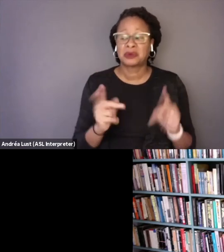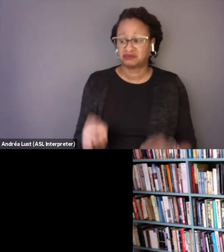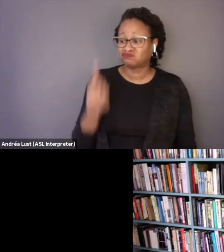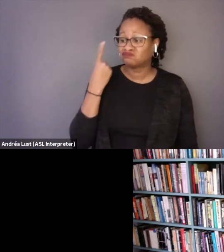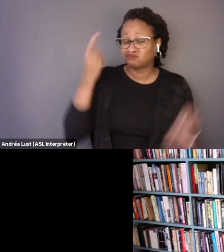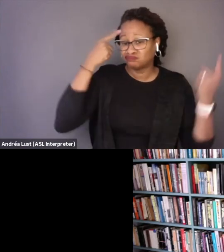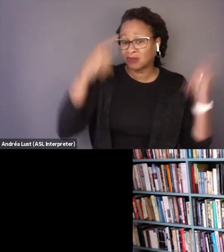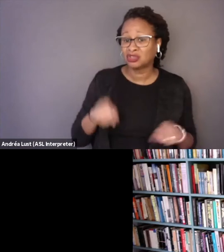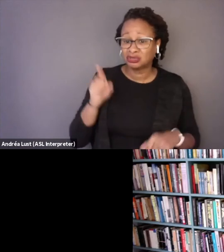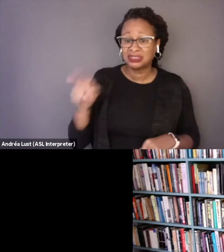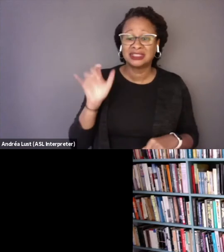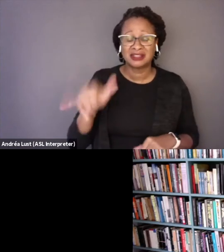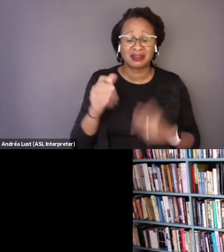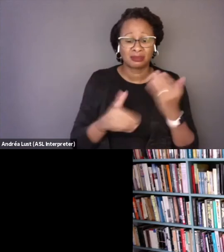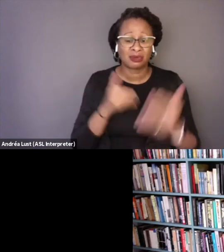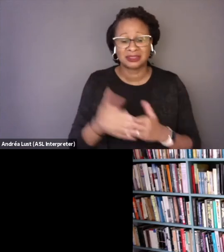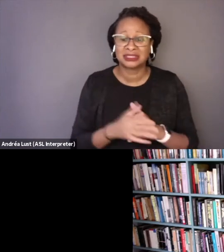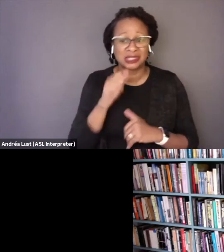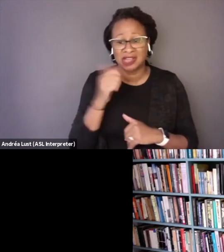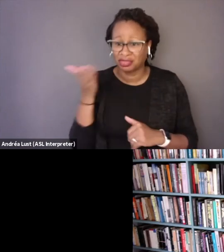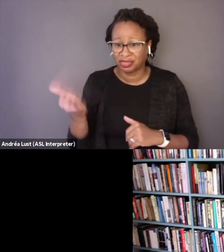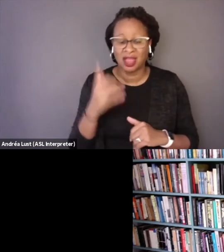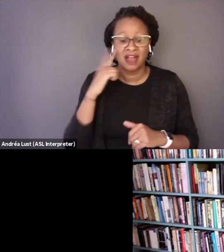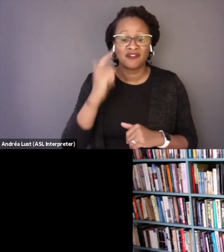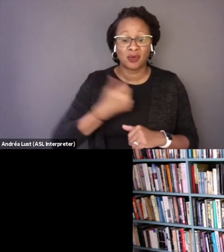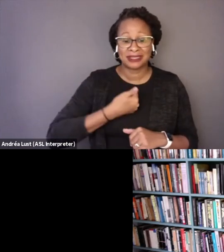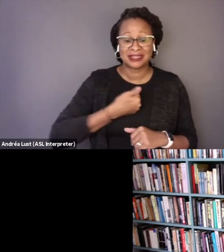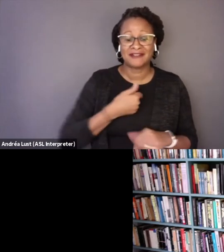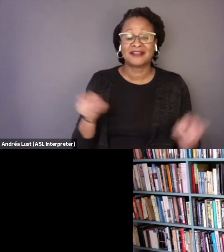And I think that for me as a filmmaker,